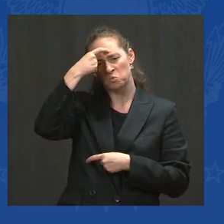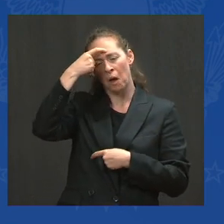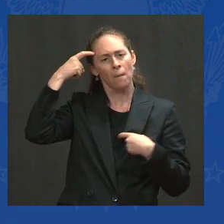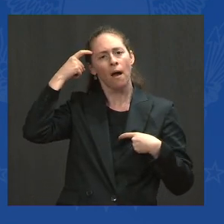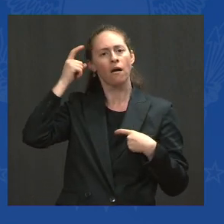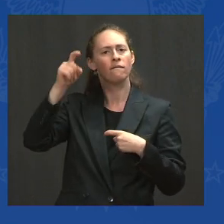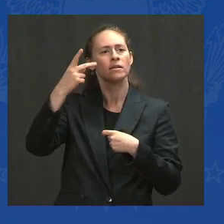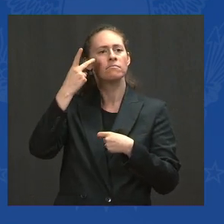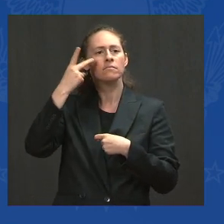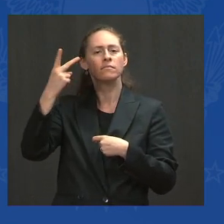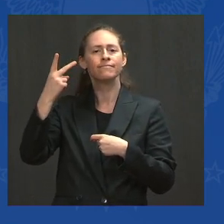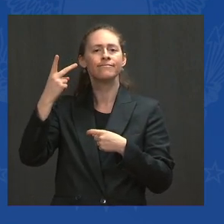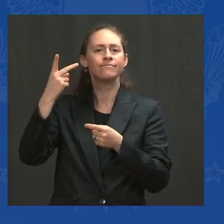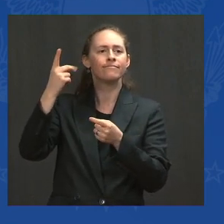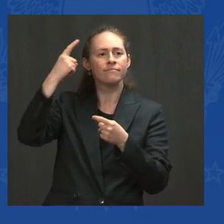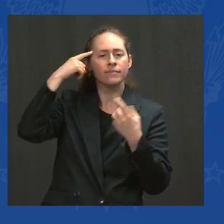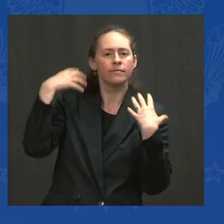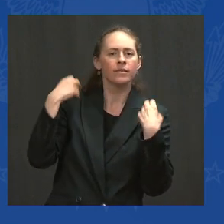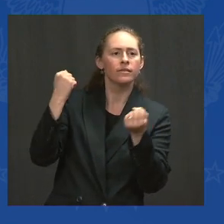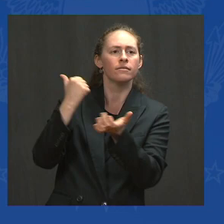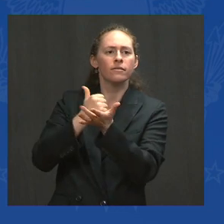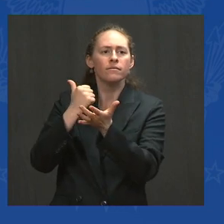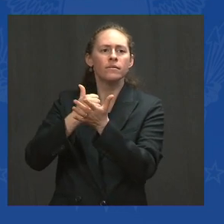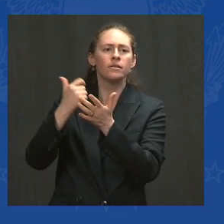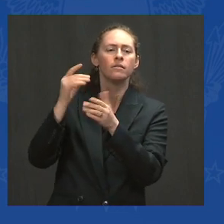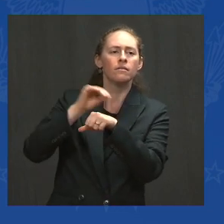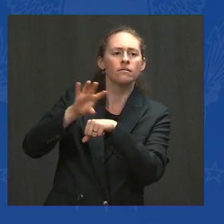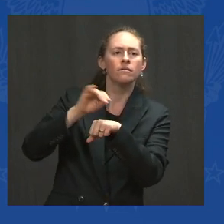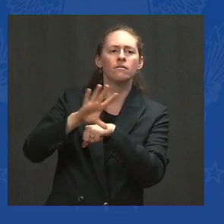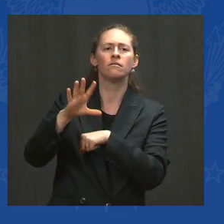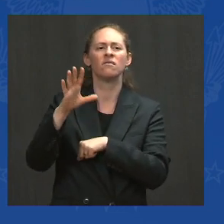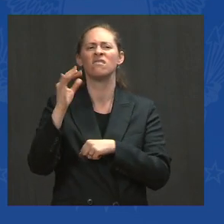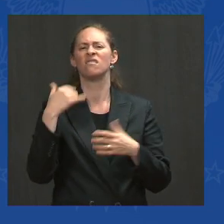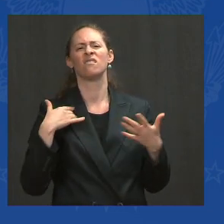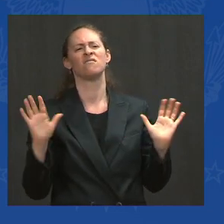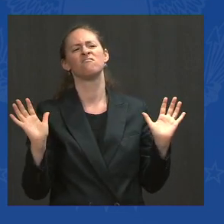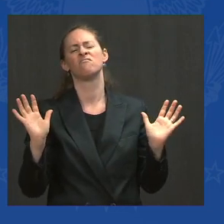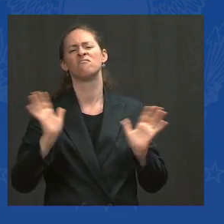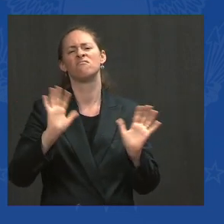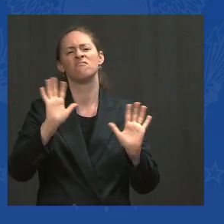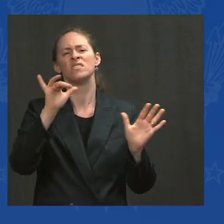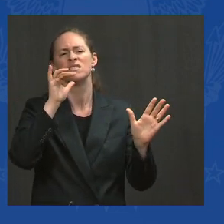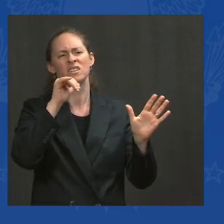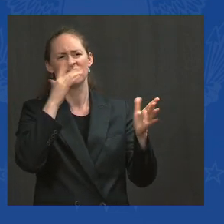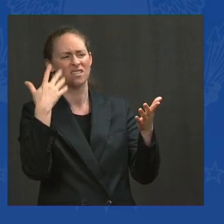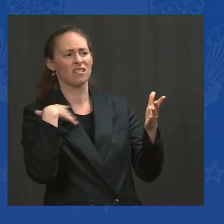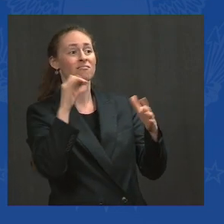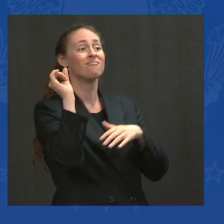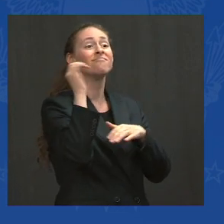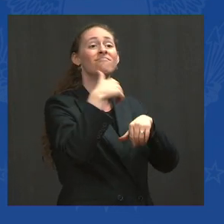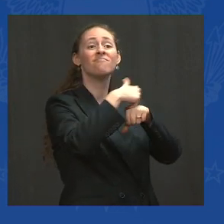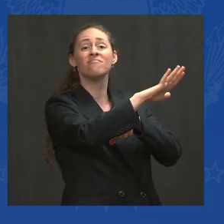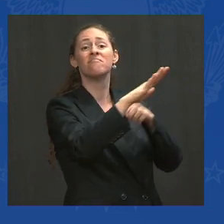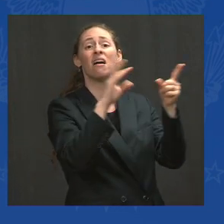generation of Americans to war in Afghanistan with no reasonable expectation of achieving a different outcome.